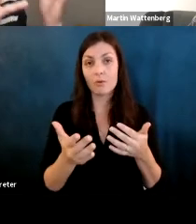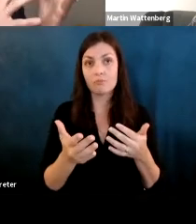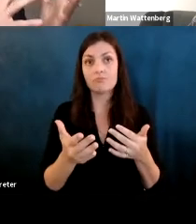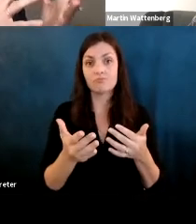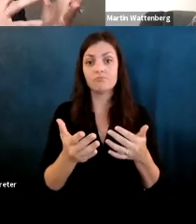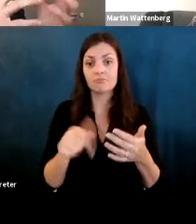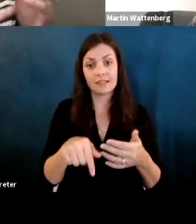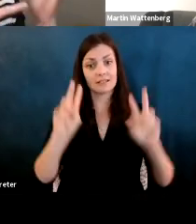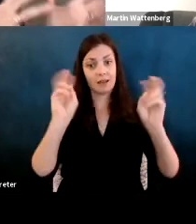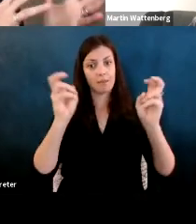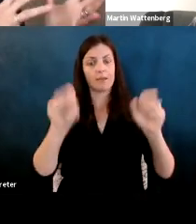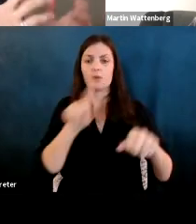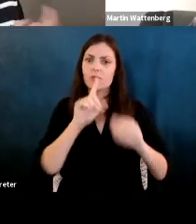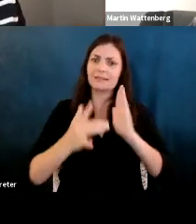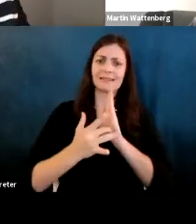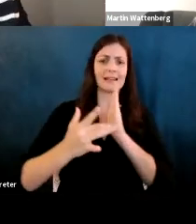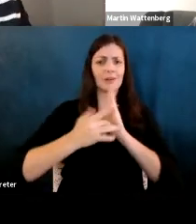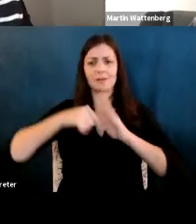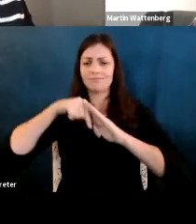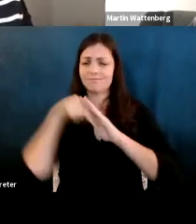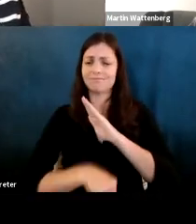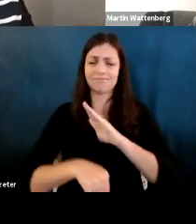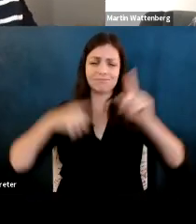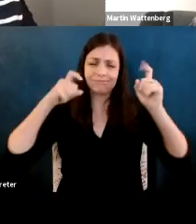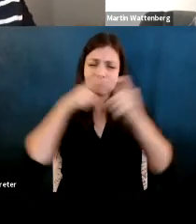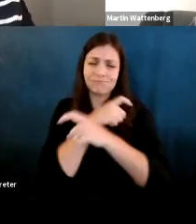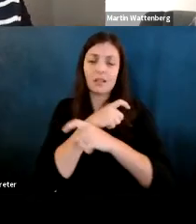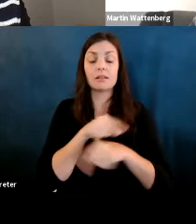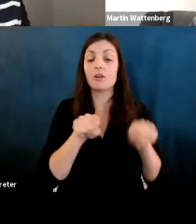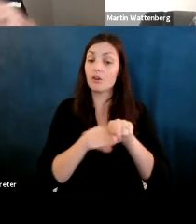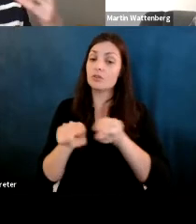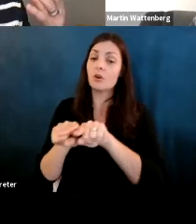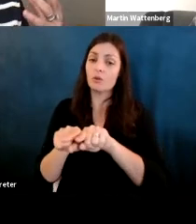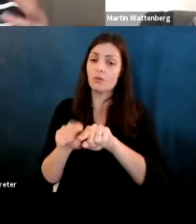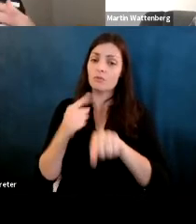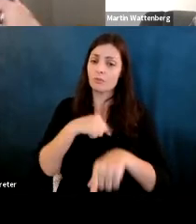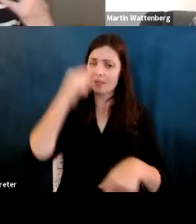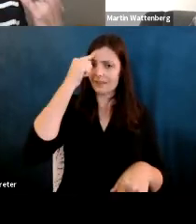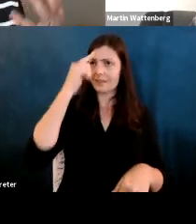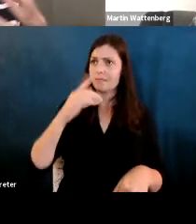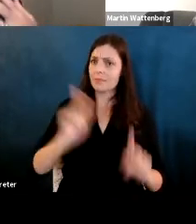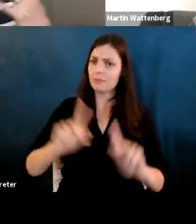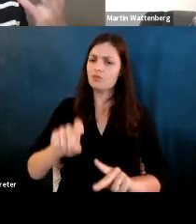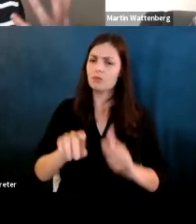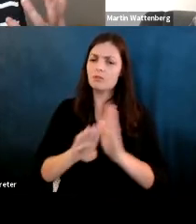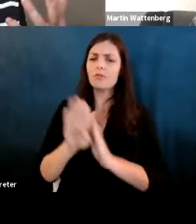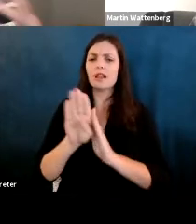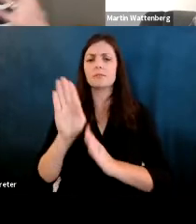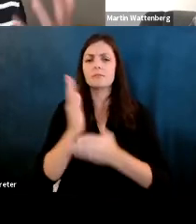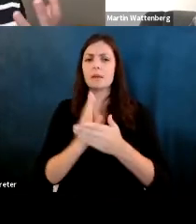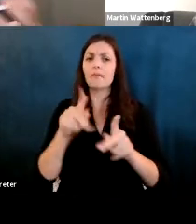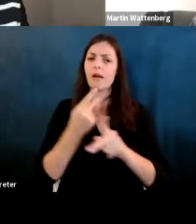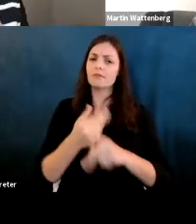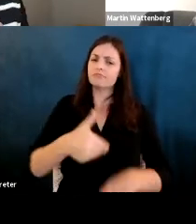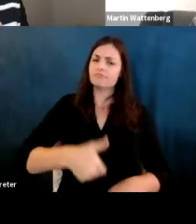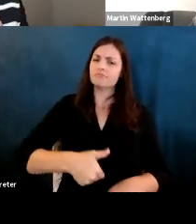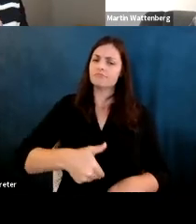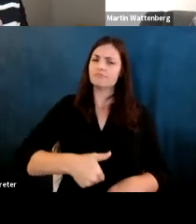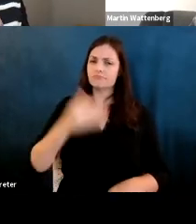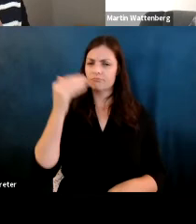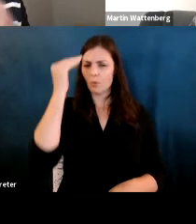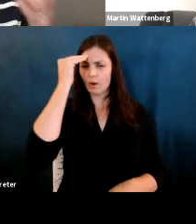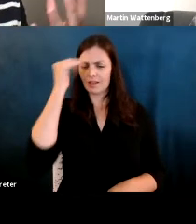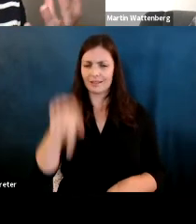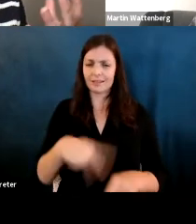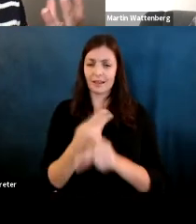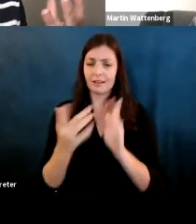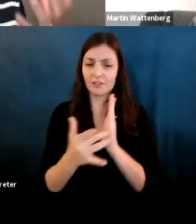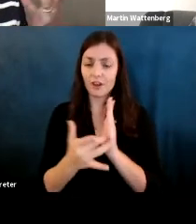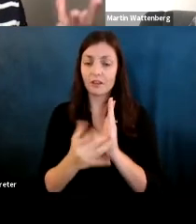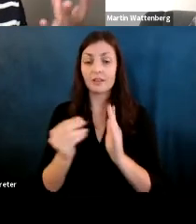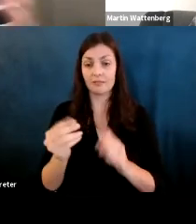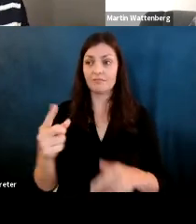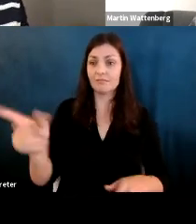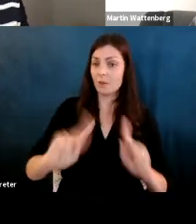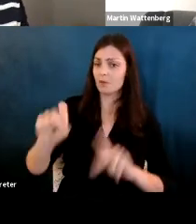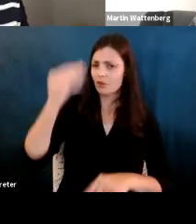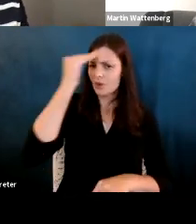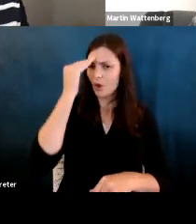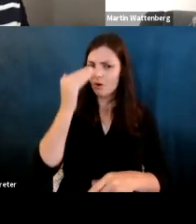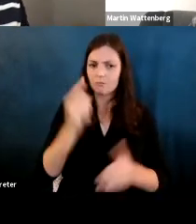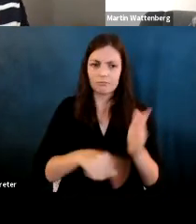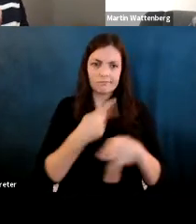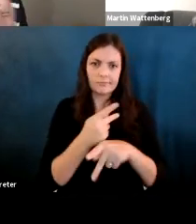Fernanda Viegas: Really, technical and really hard to understand, we also think that people should develop a kind of intuition about this, this kind of technology and some of the challenges that come with this kind of technology and so.